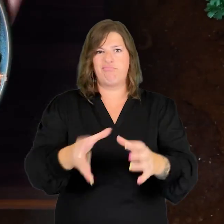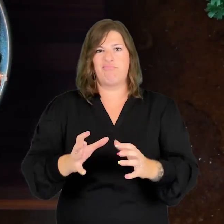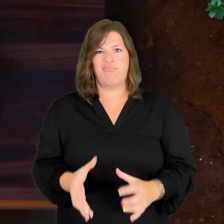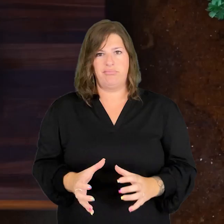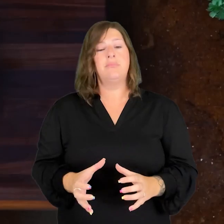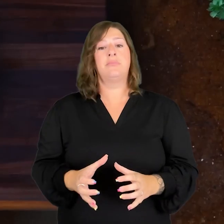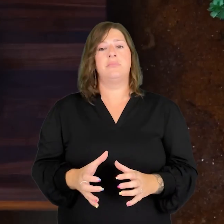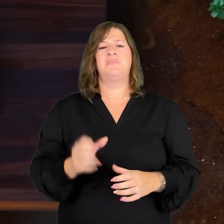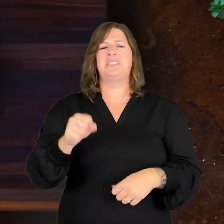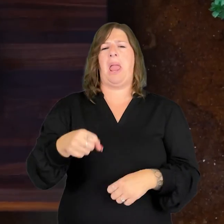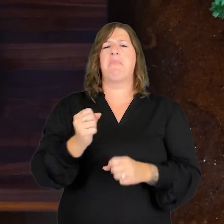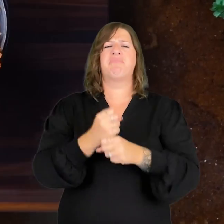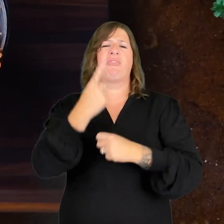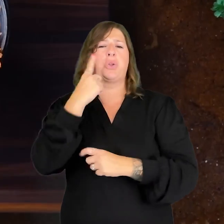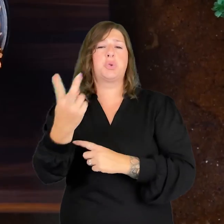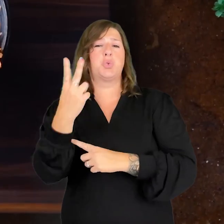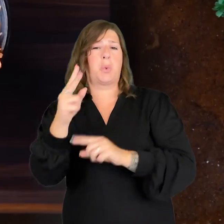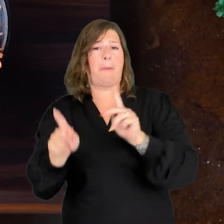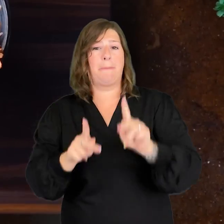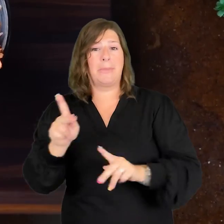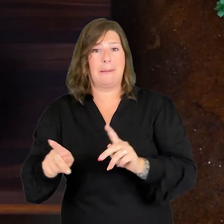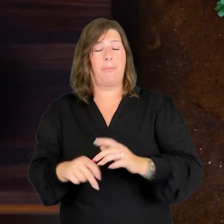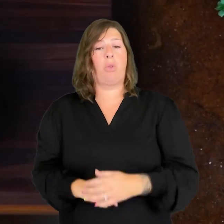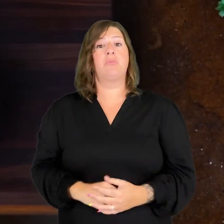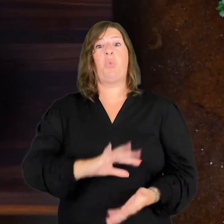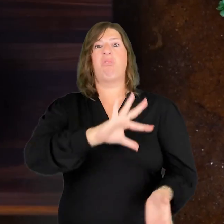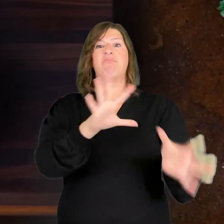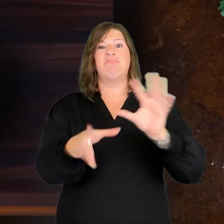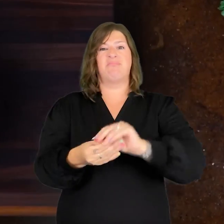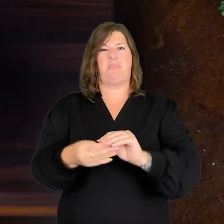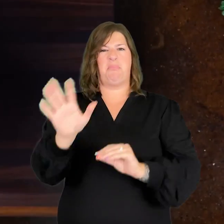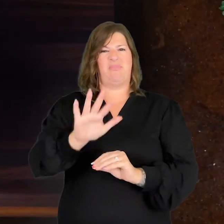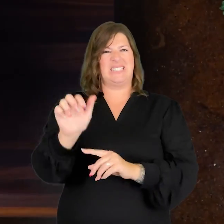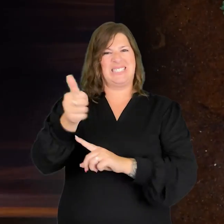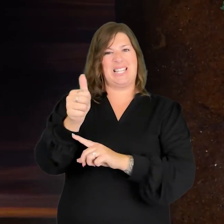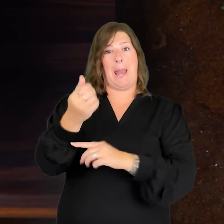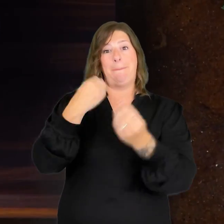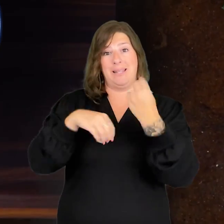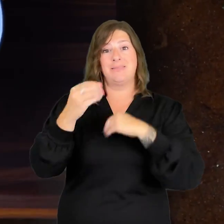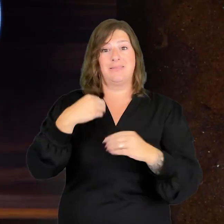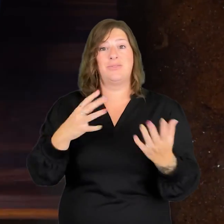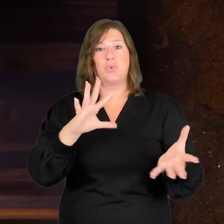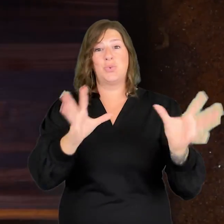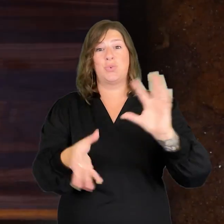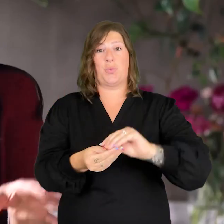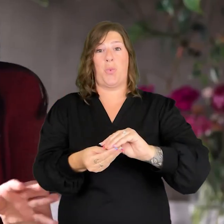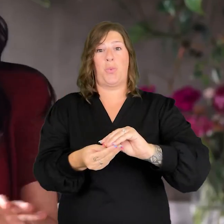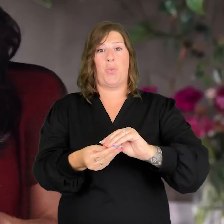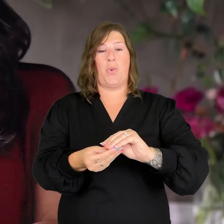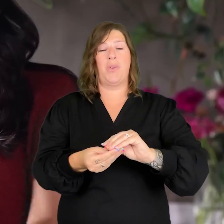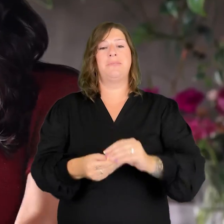Over the course of the next few days and each of the meals serves two people, so we're actually making ten meals altogether with what we prep.